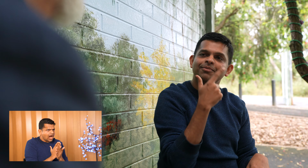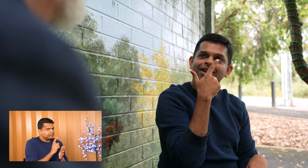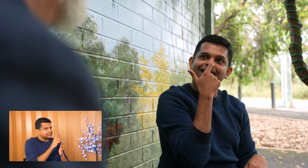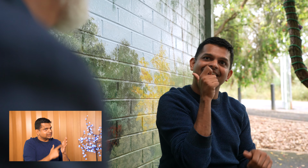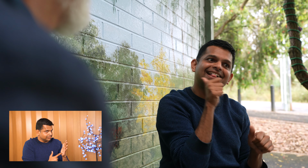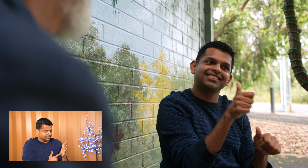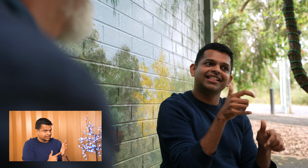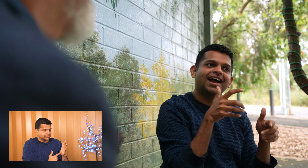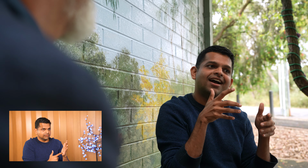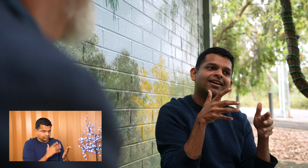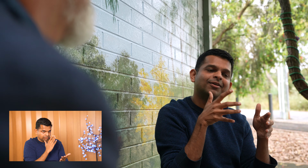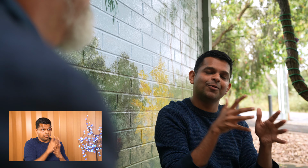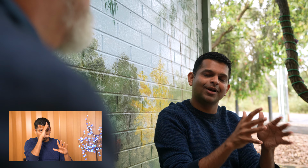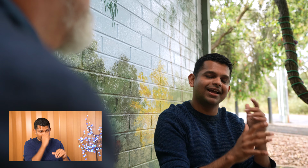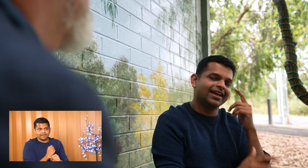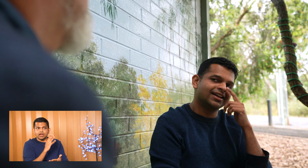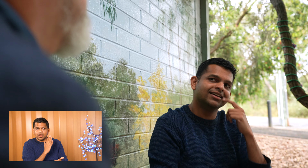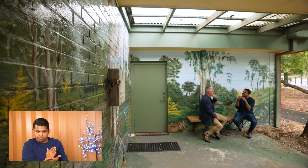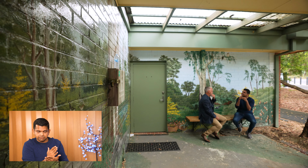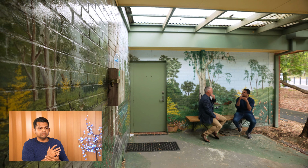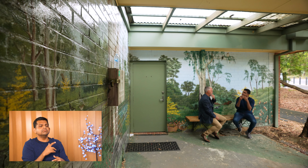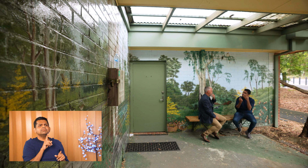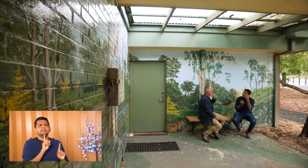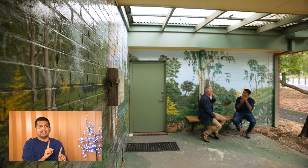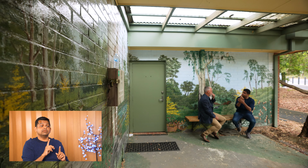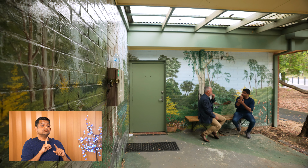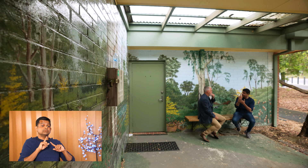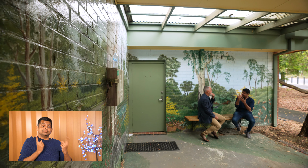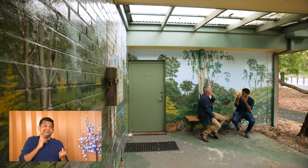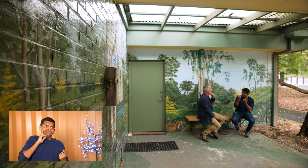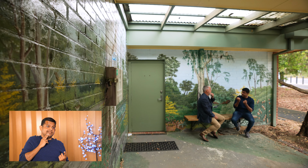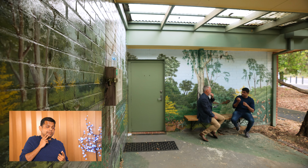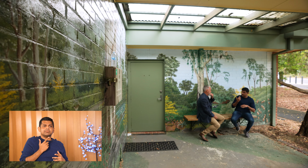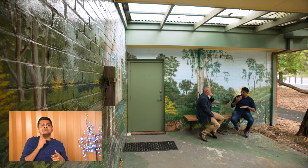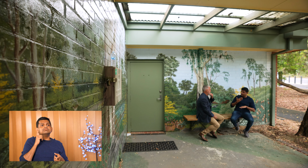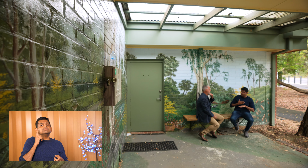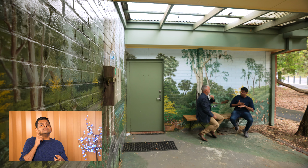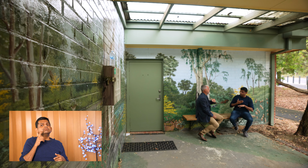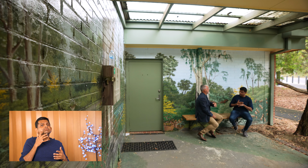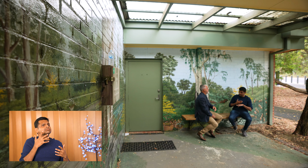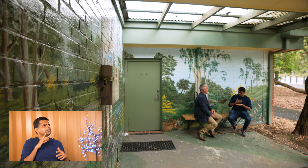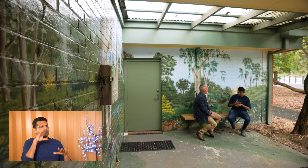that Deaf people are disabled. But as a Deaf person, I don't consider myself